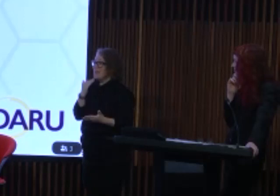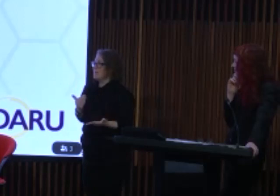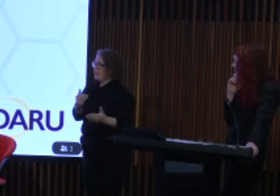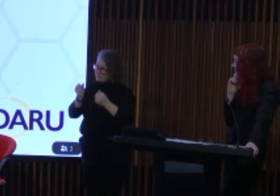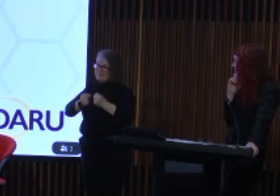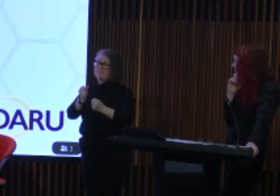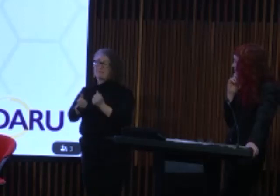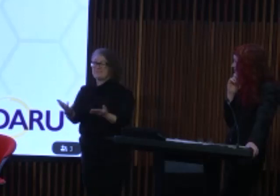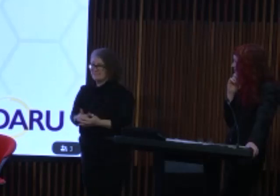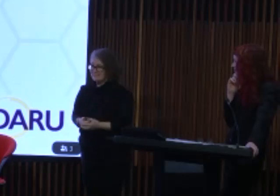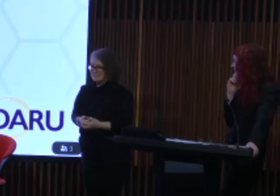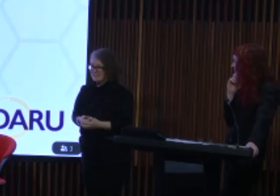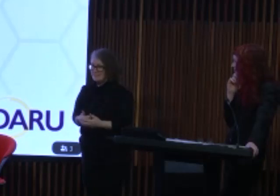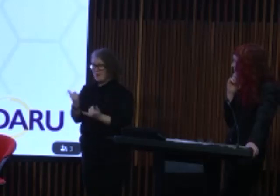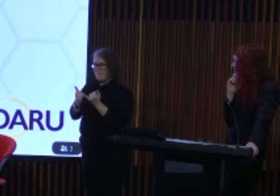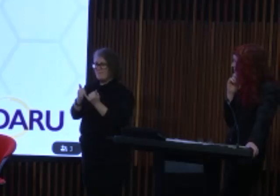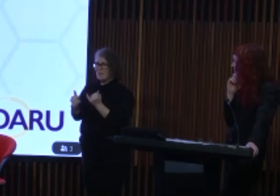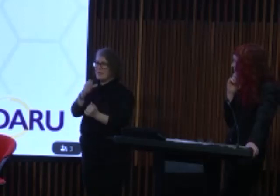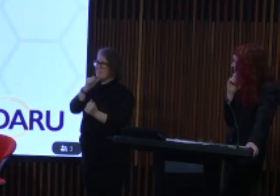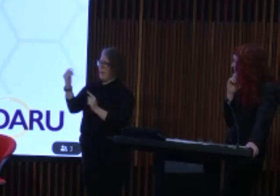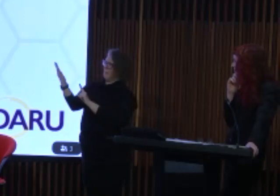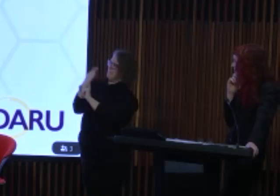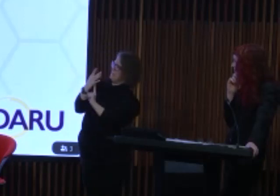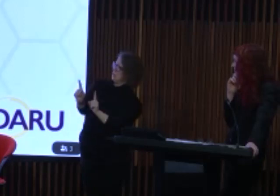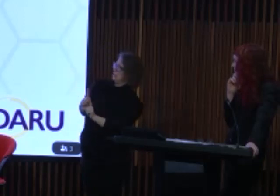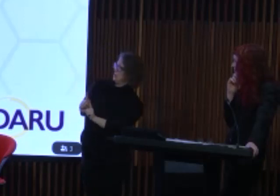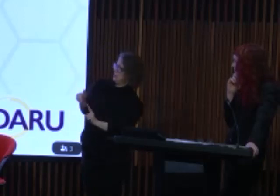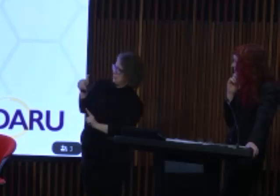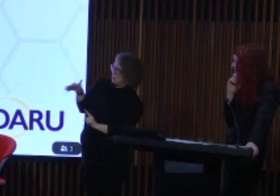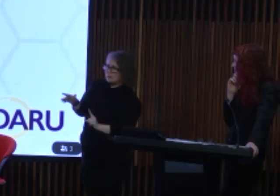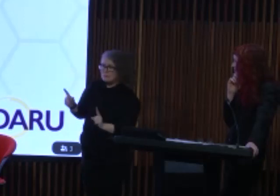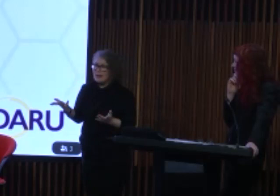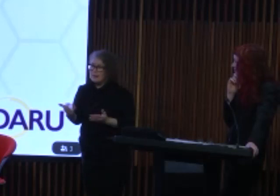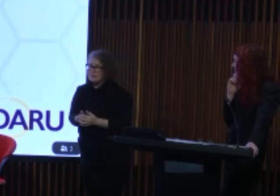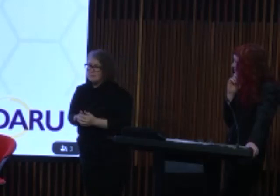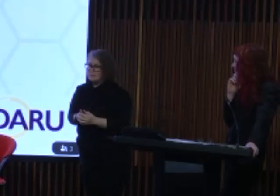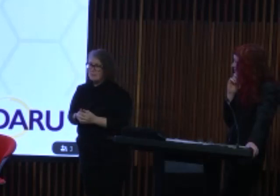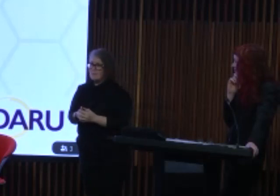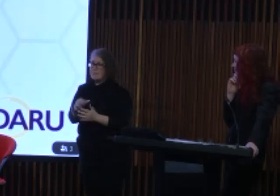you know misogynistic as well. So you know there is a lack of respect. We're not really